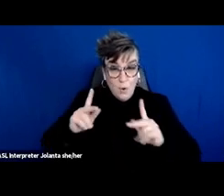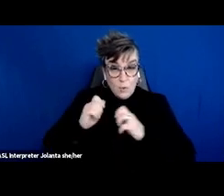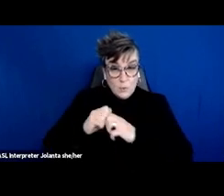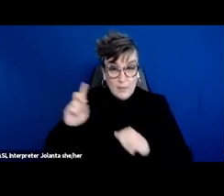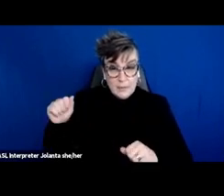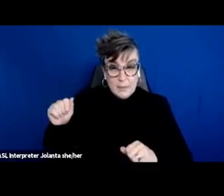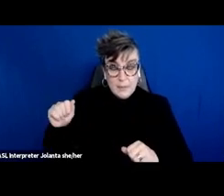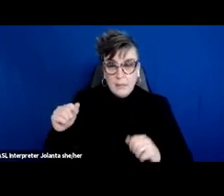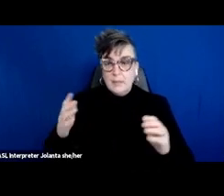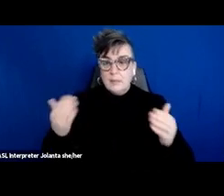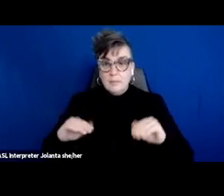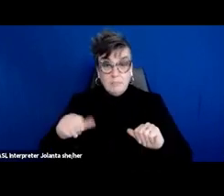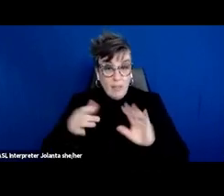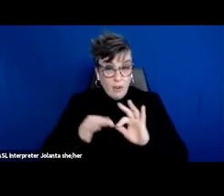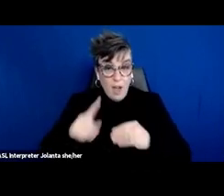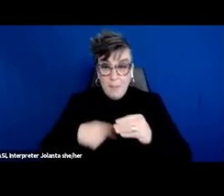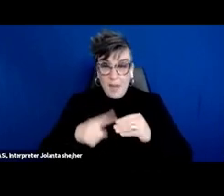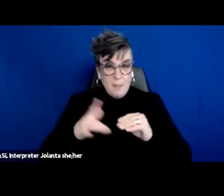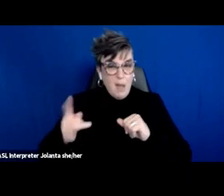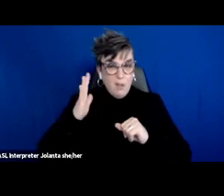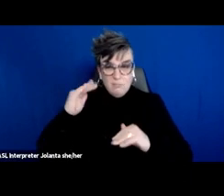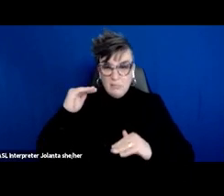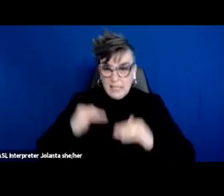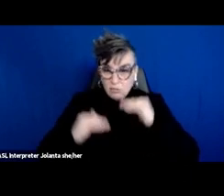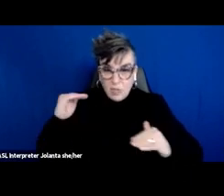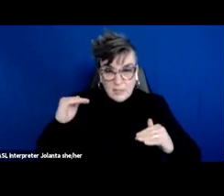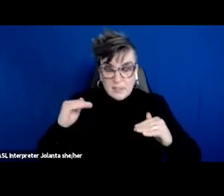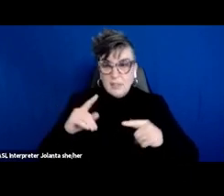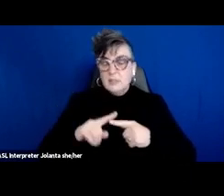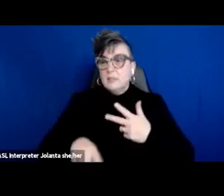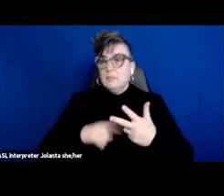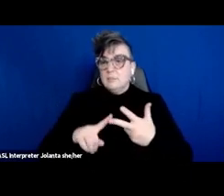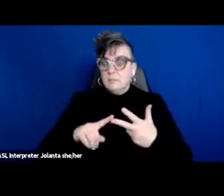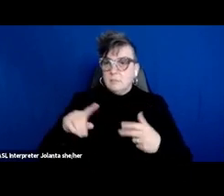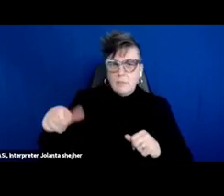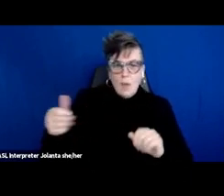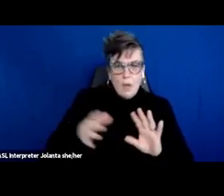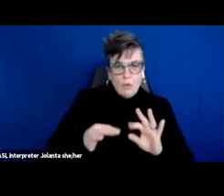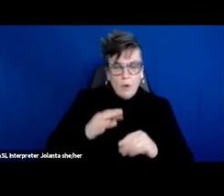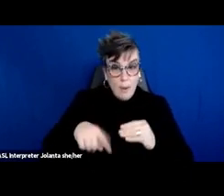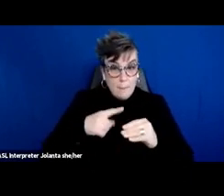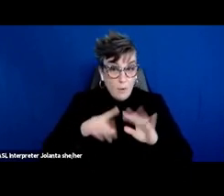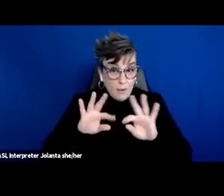Michelle points out the importance of community and family support and that it's essential